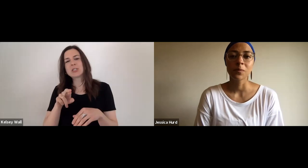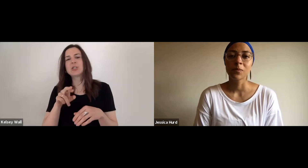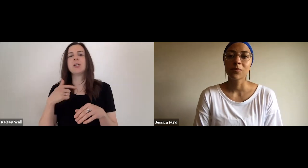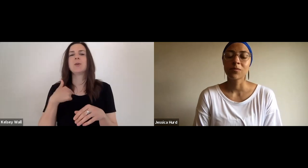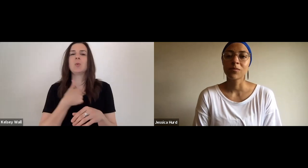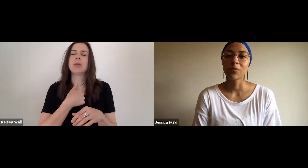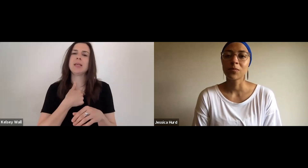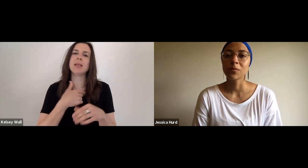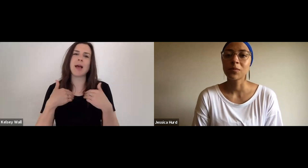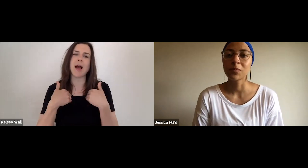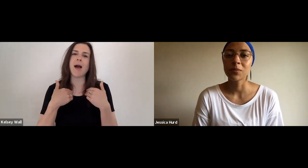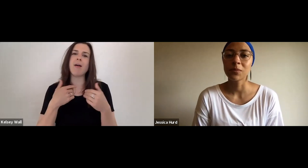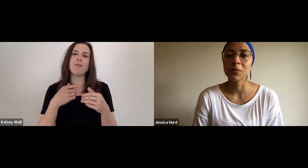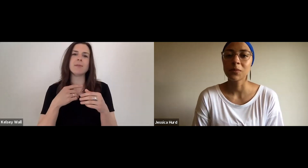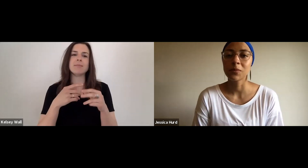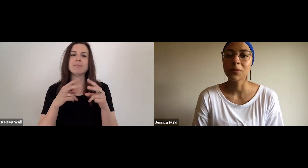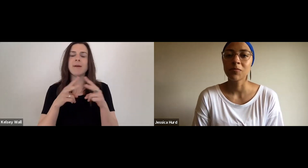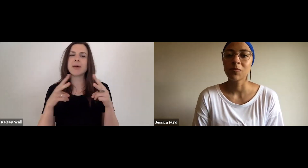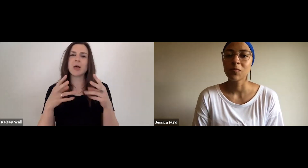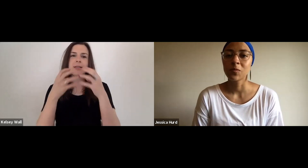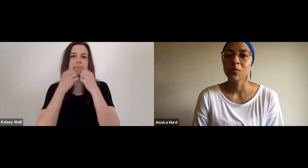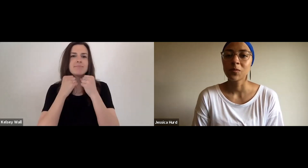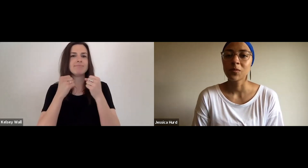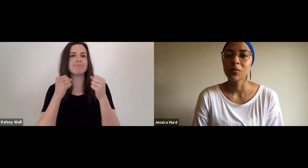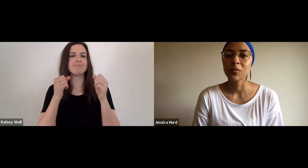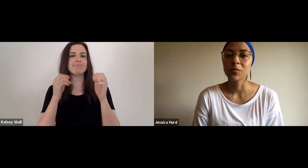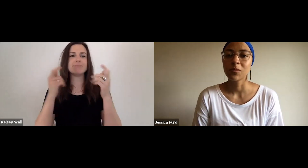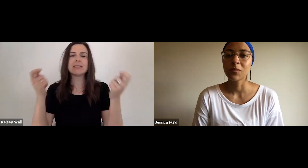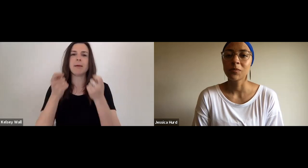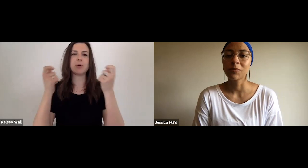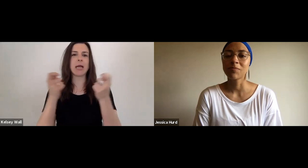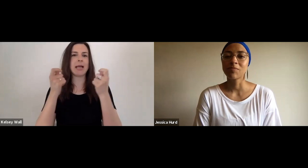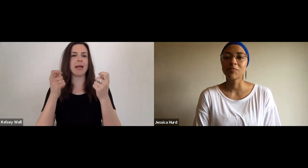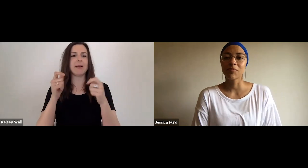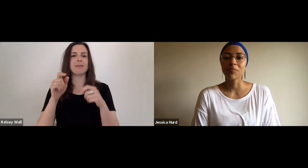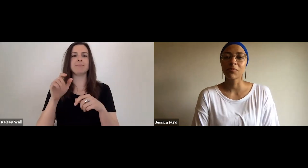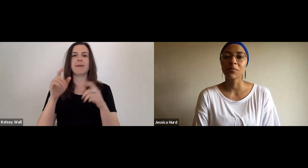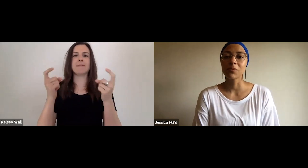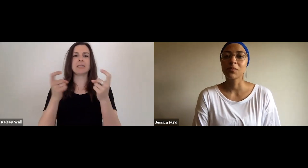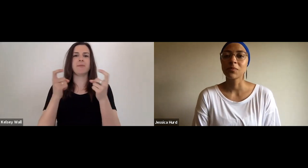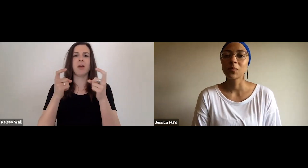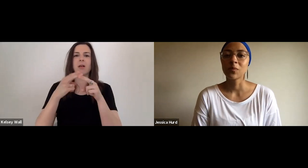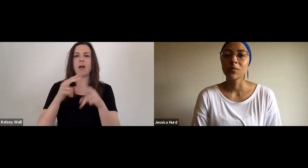For those of you that are not from the Rochester area, we have this amazing festival that happens every year--